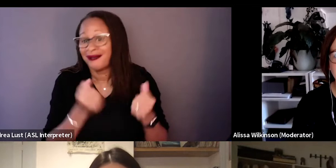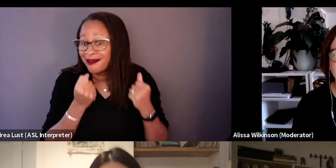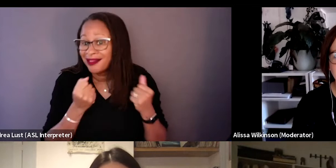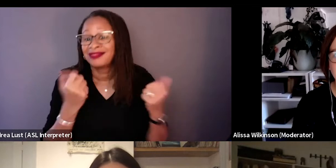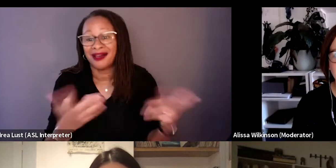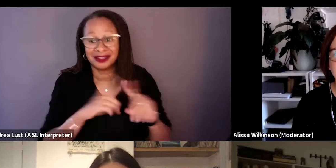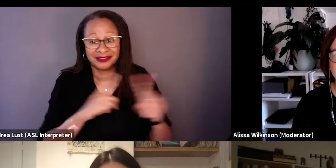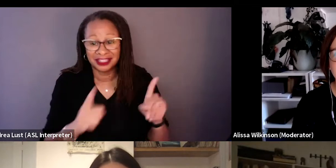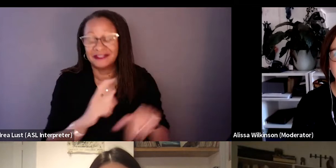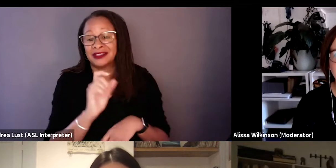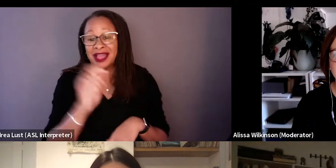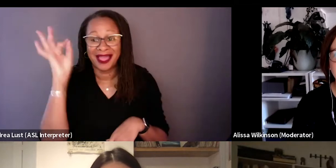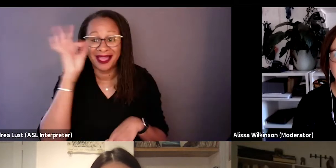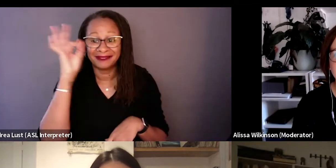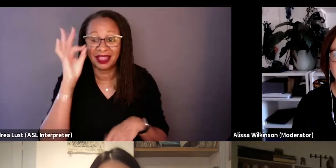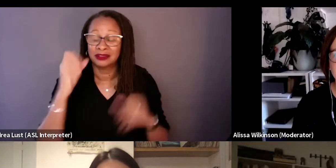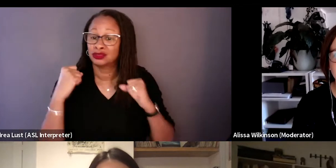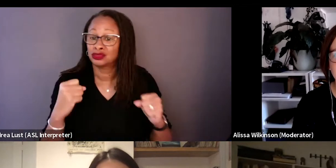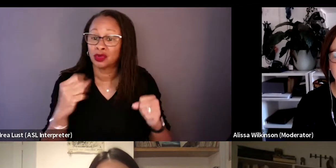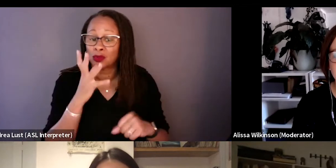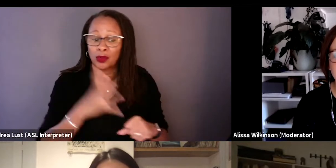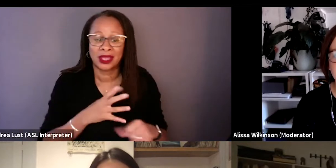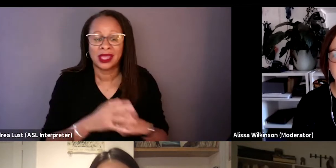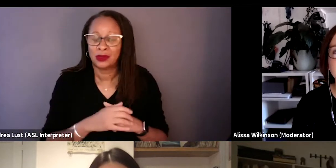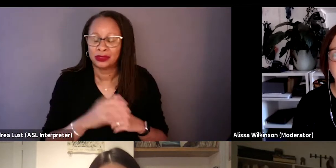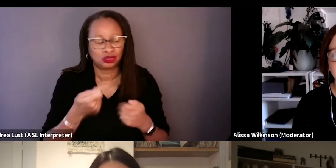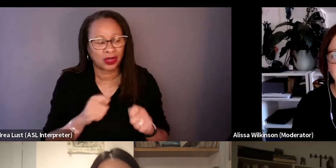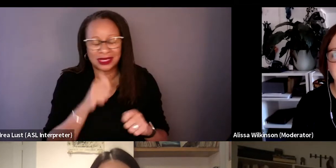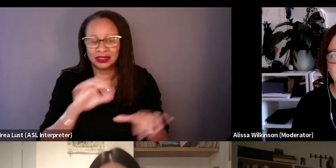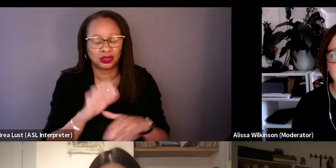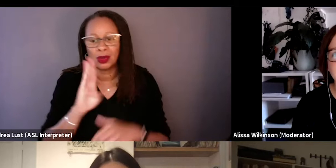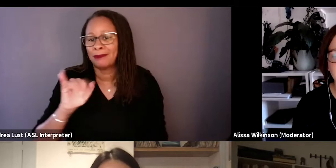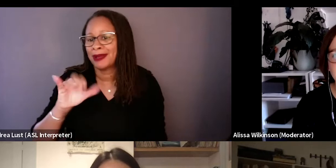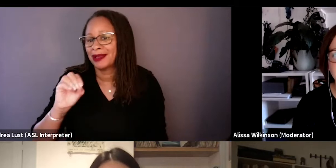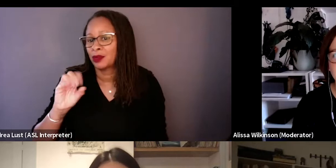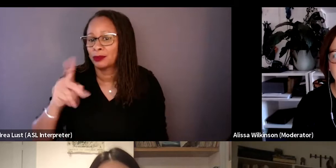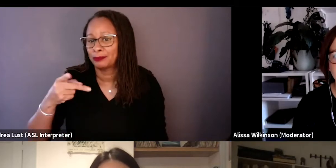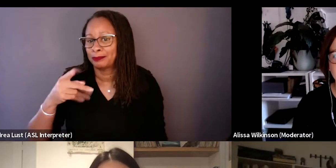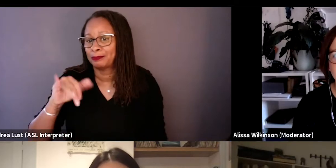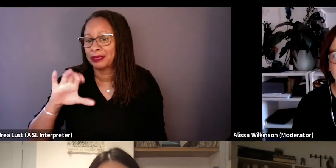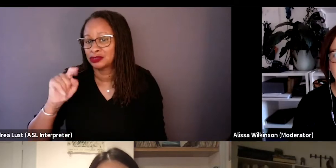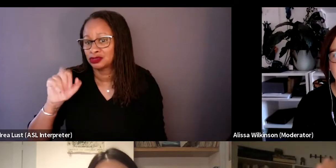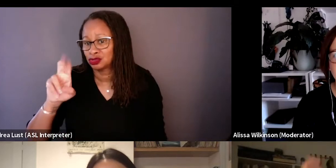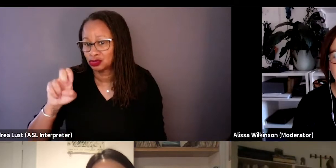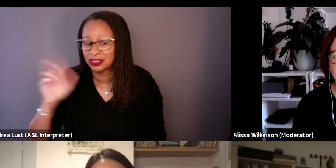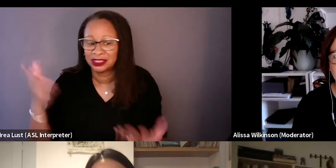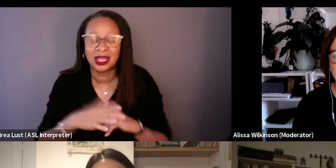and we try to, to not to bio pic here. We wanted to do this story of the women